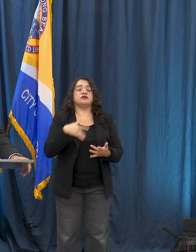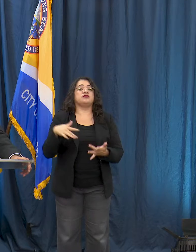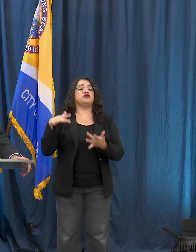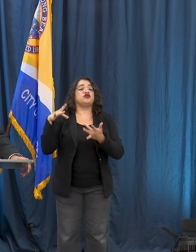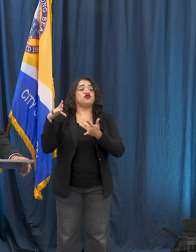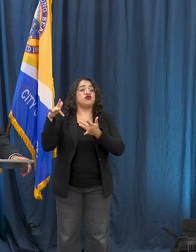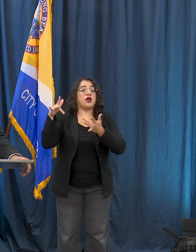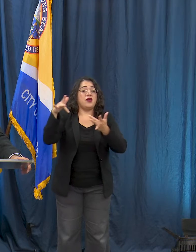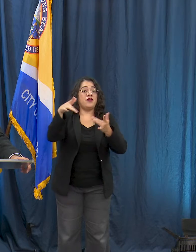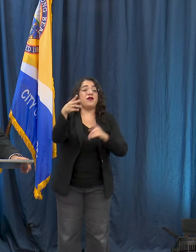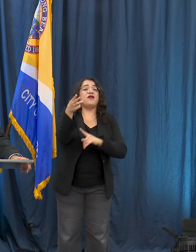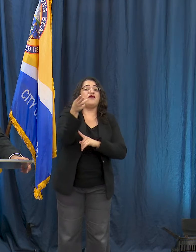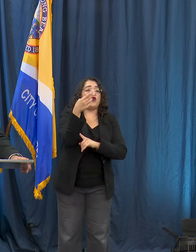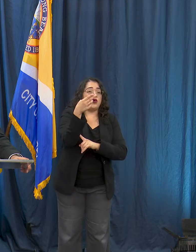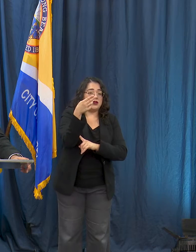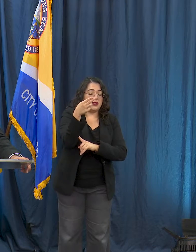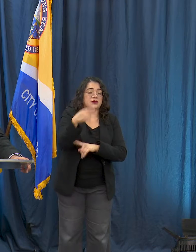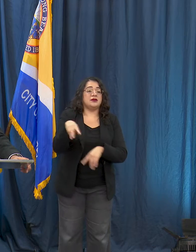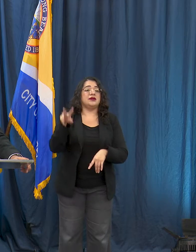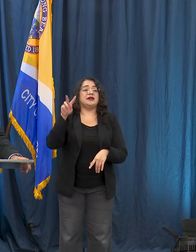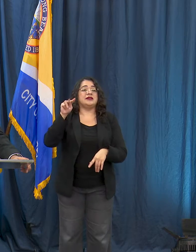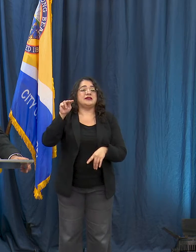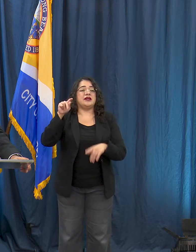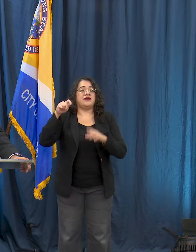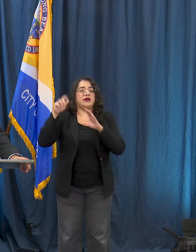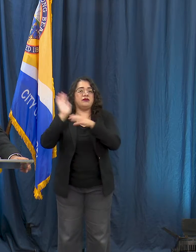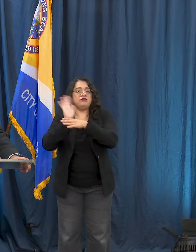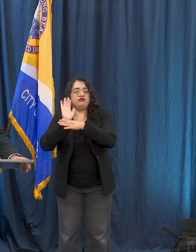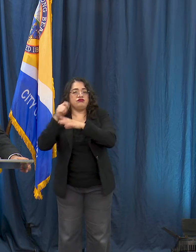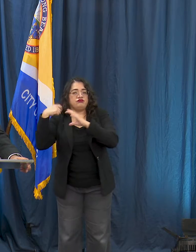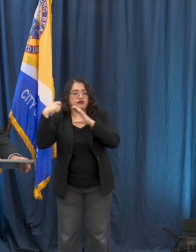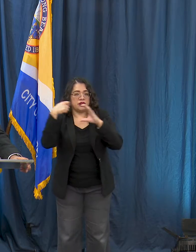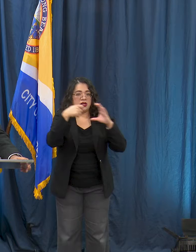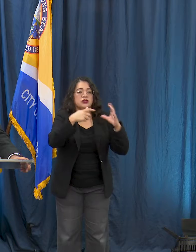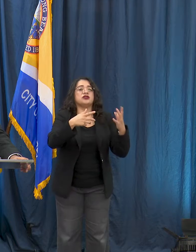production of TV and film, day in youth camps,